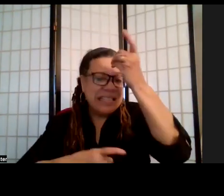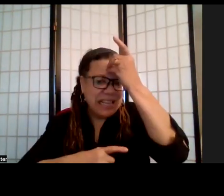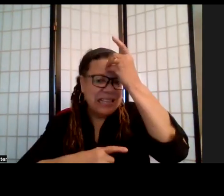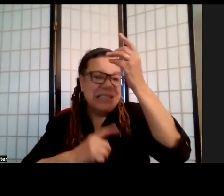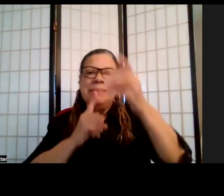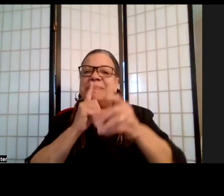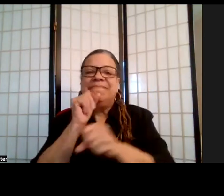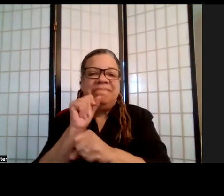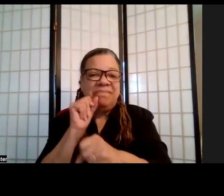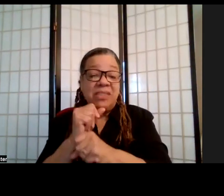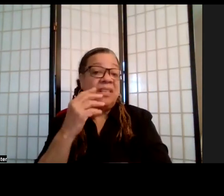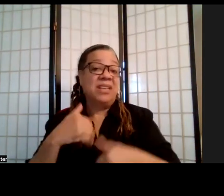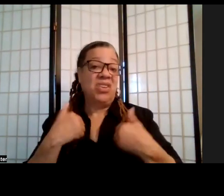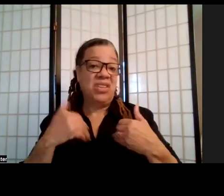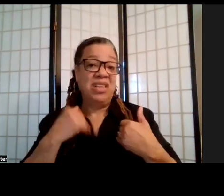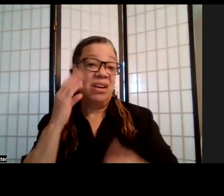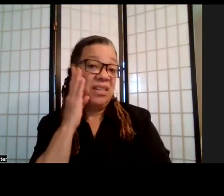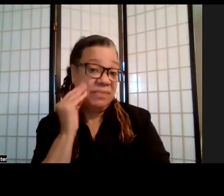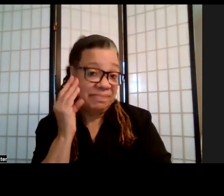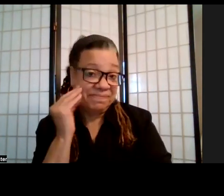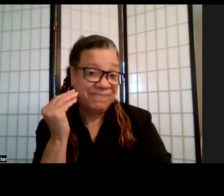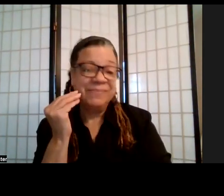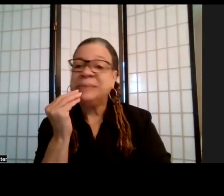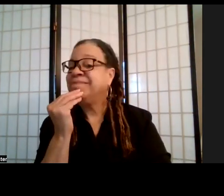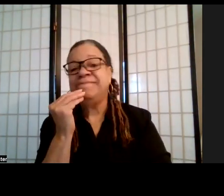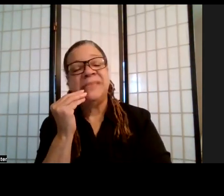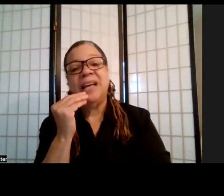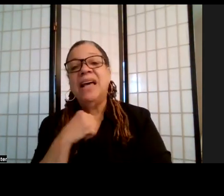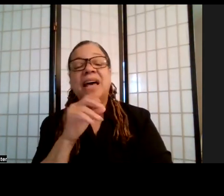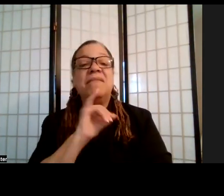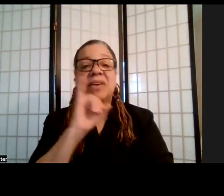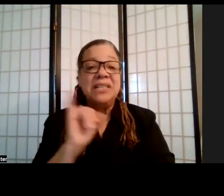of young children who face threatening infections, first do what many families always did--